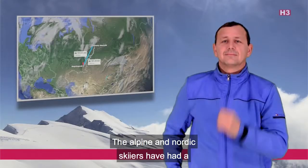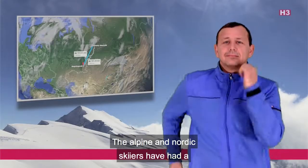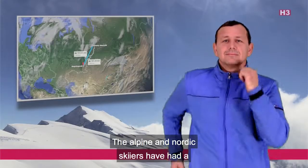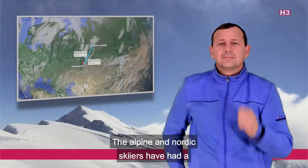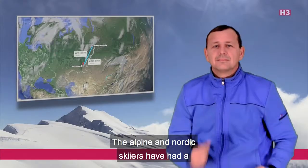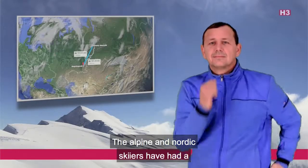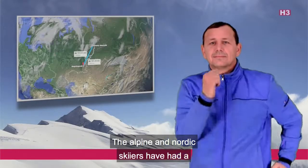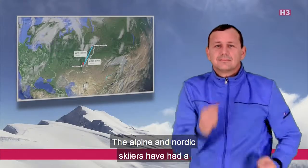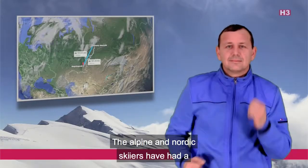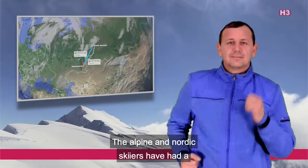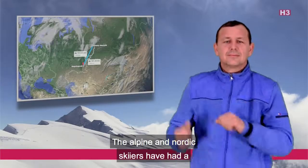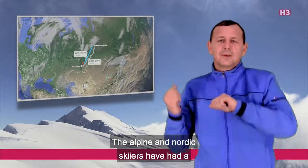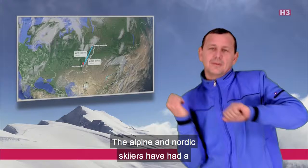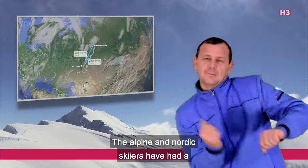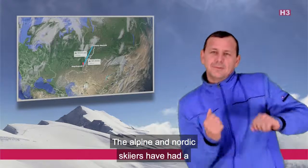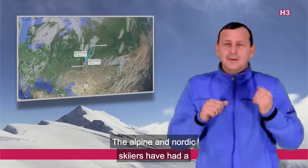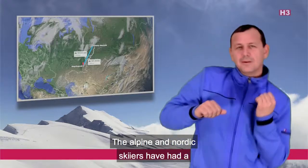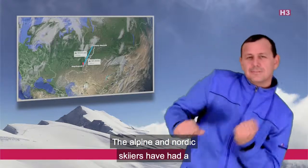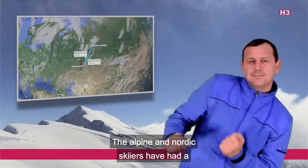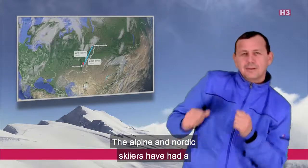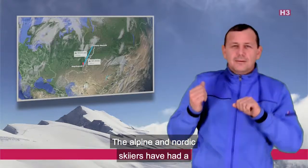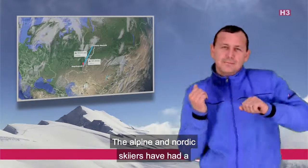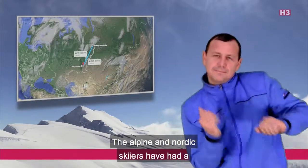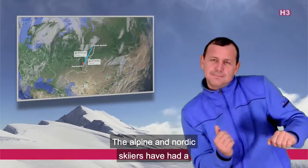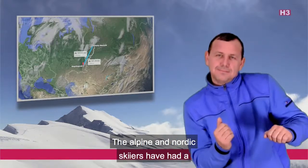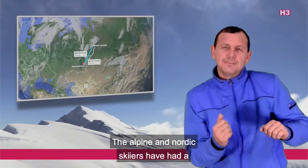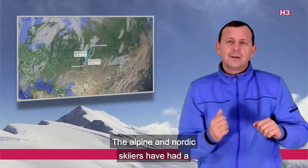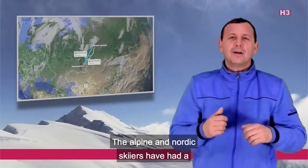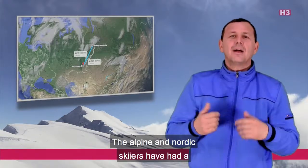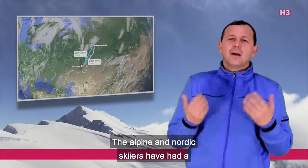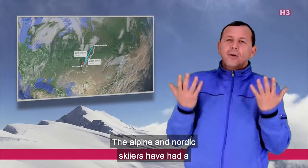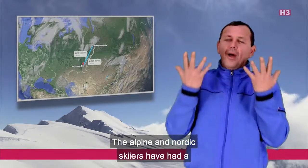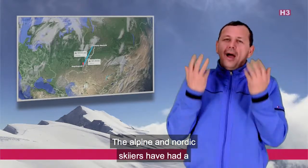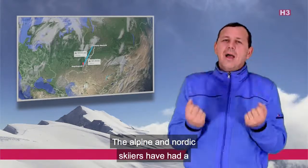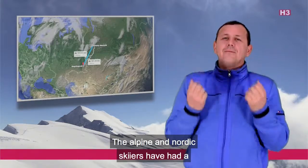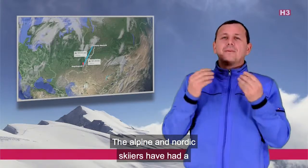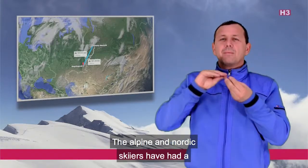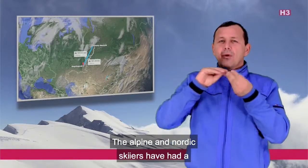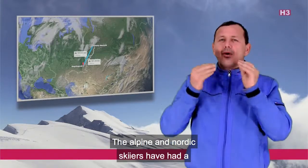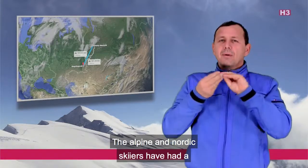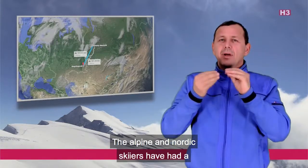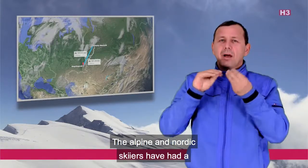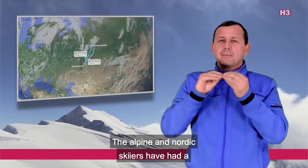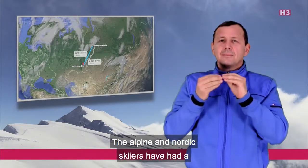The alpine and nordic skiiers have had a